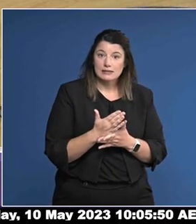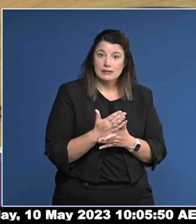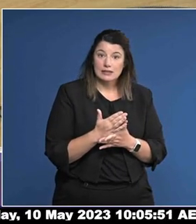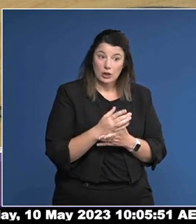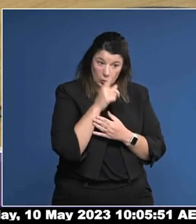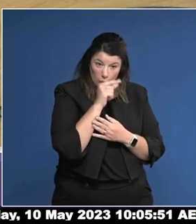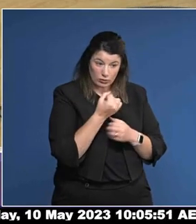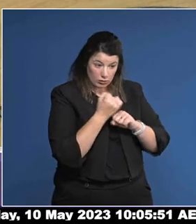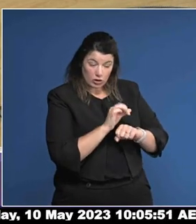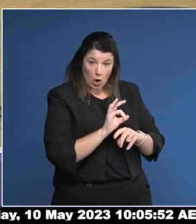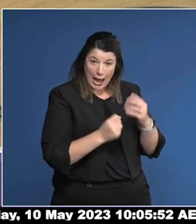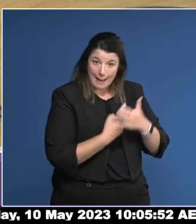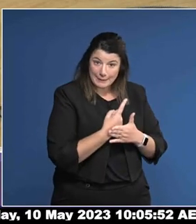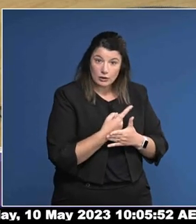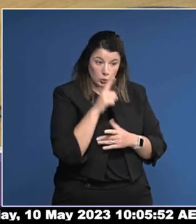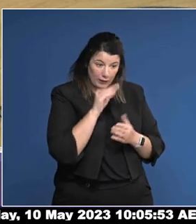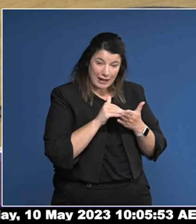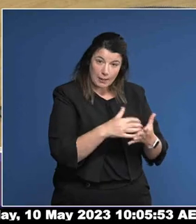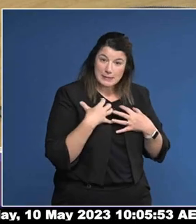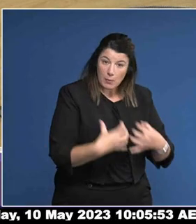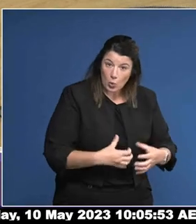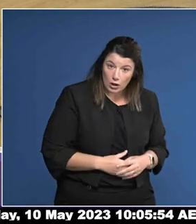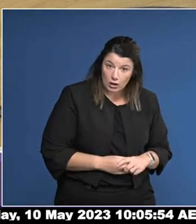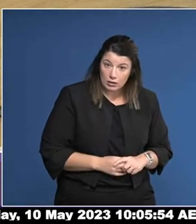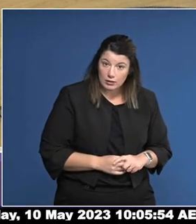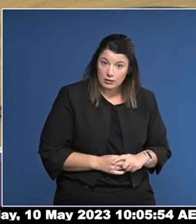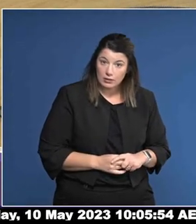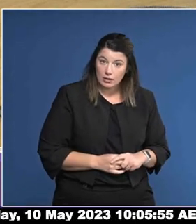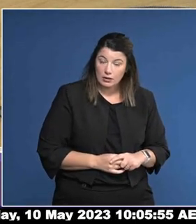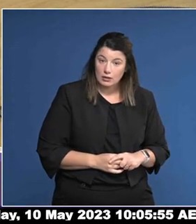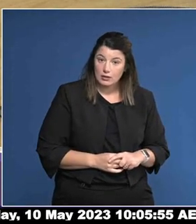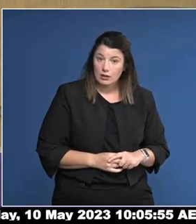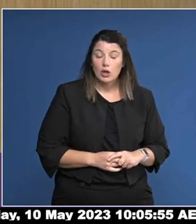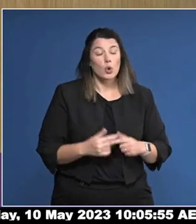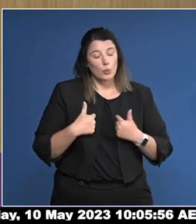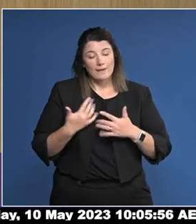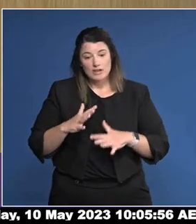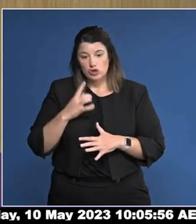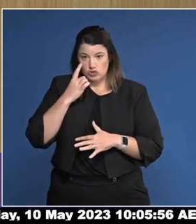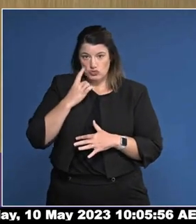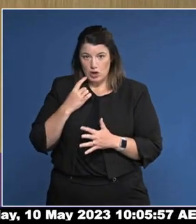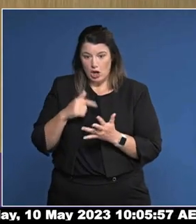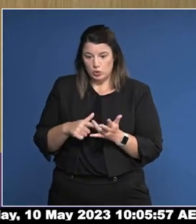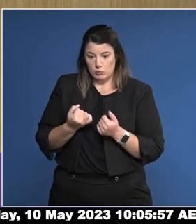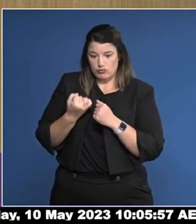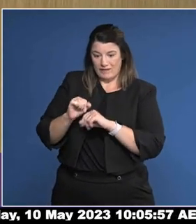There were attempts to prevent the abuse by supporting the father.